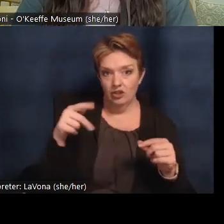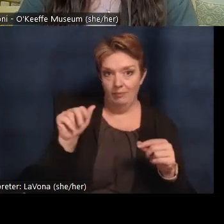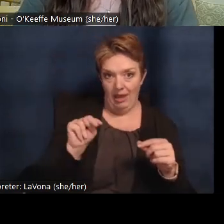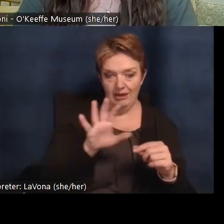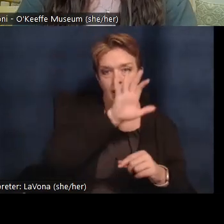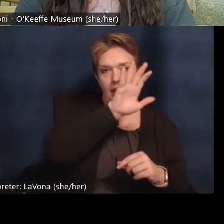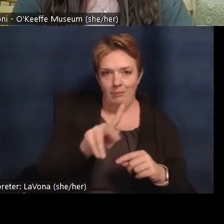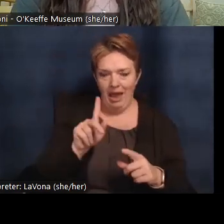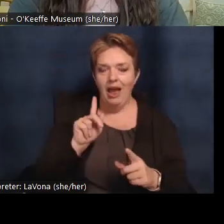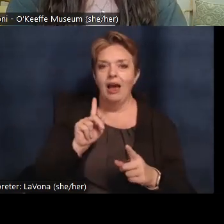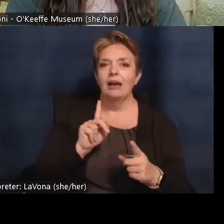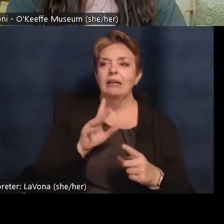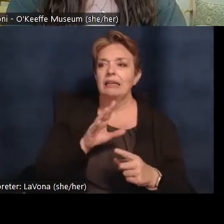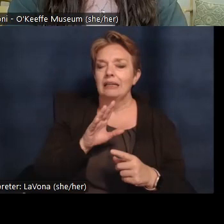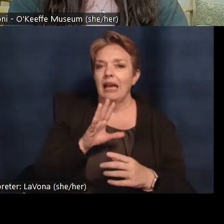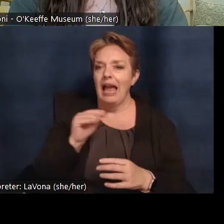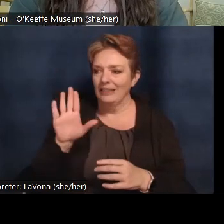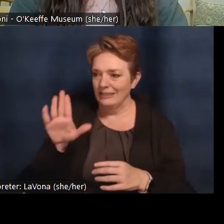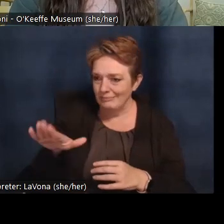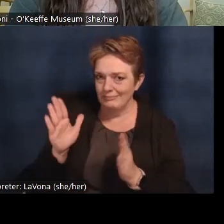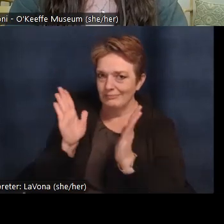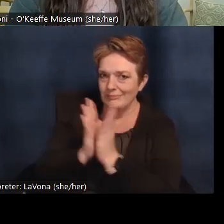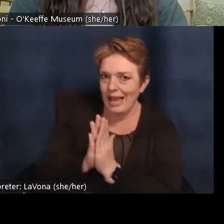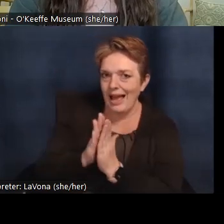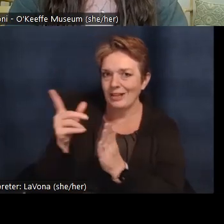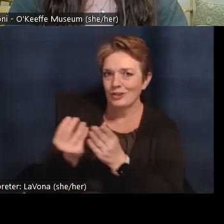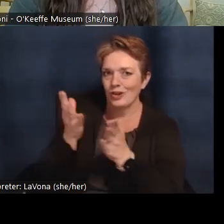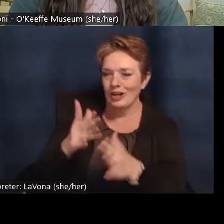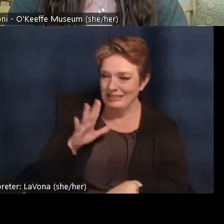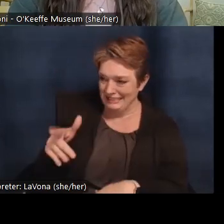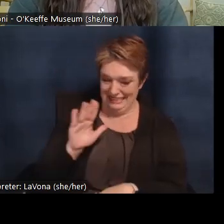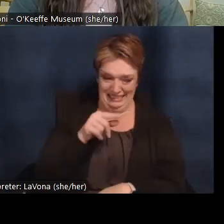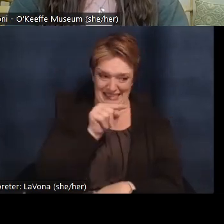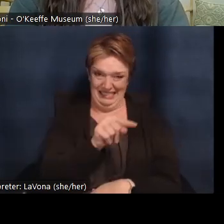if they could prune the sagebrush in the patio to look like a bonsai tree.